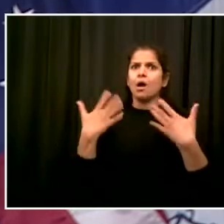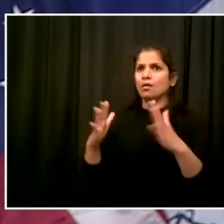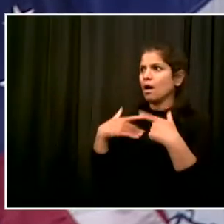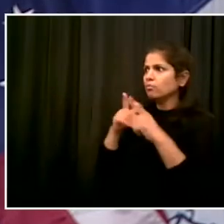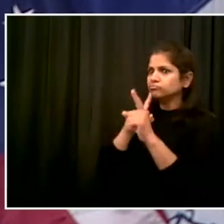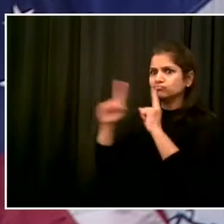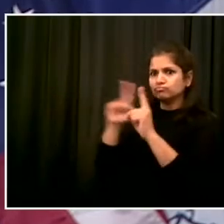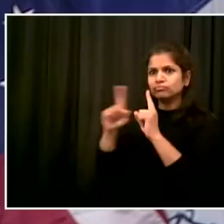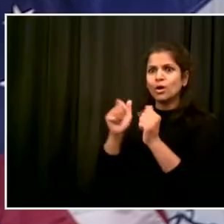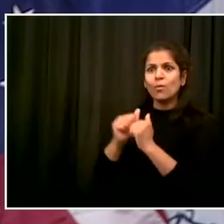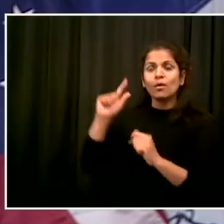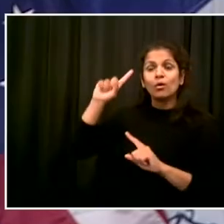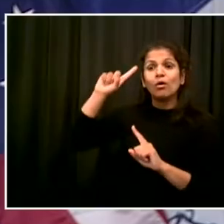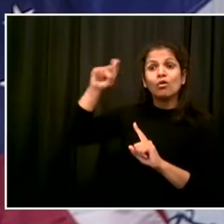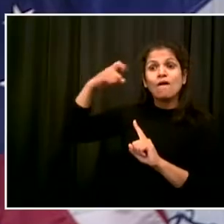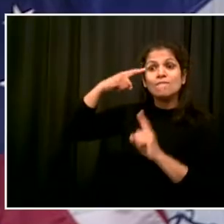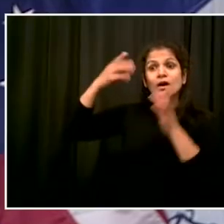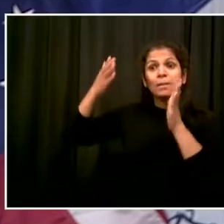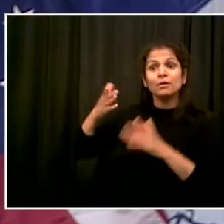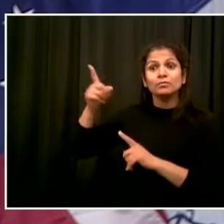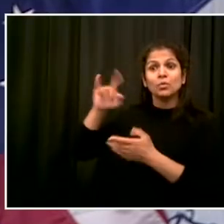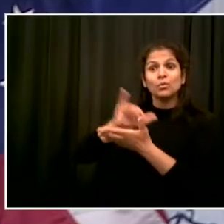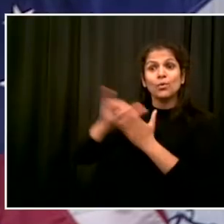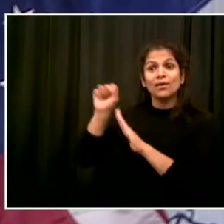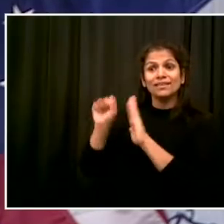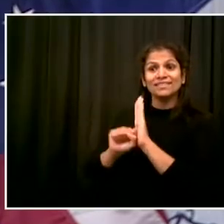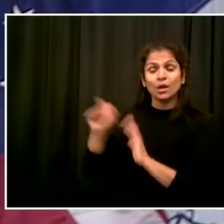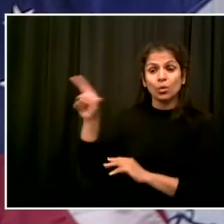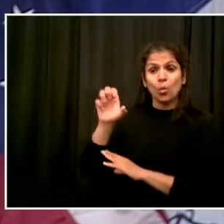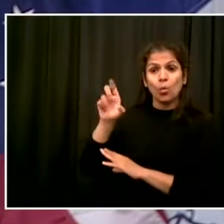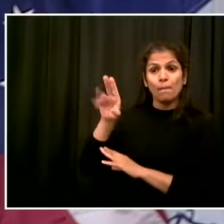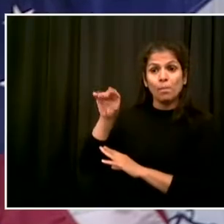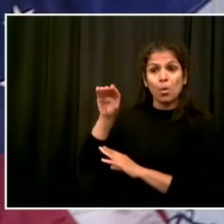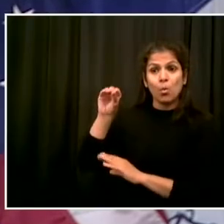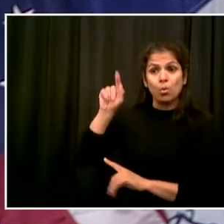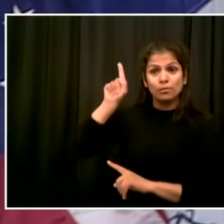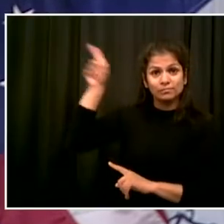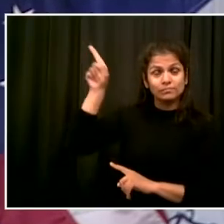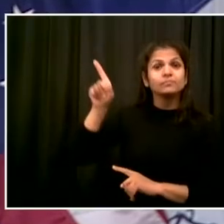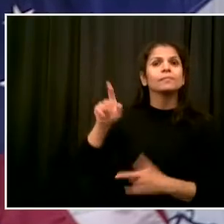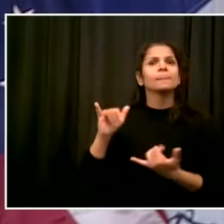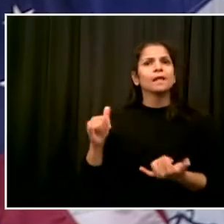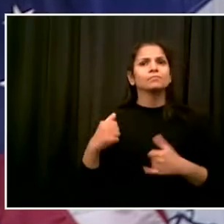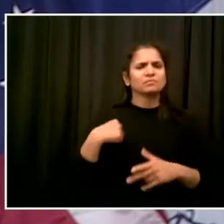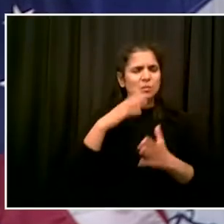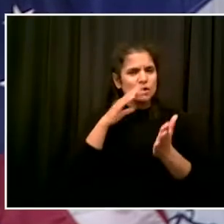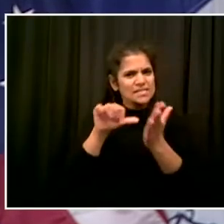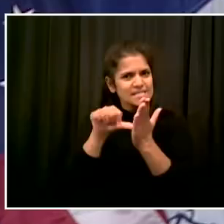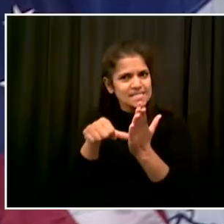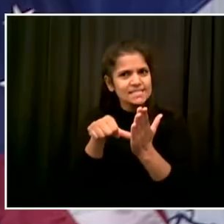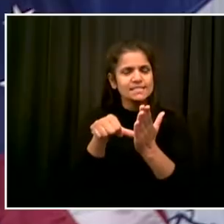WE WILL KEEP